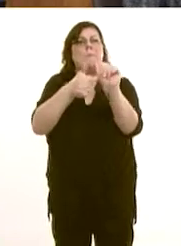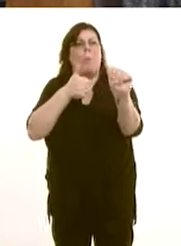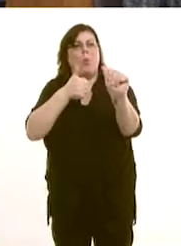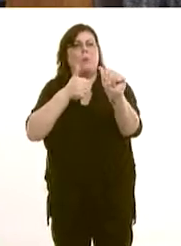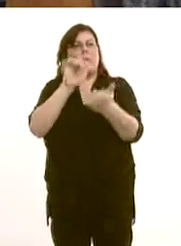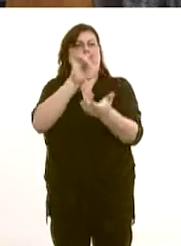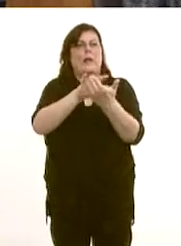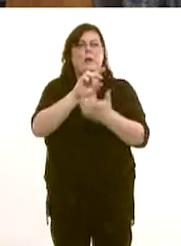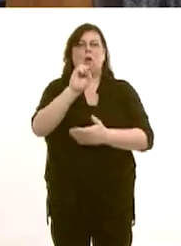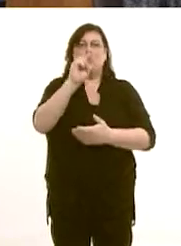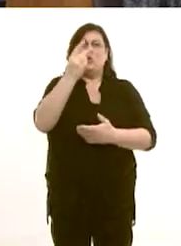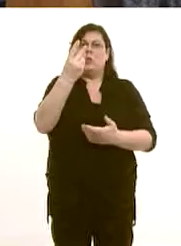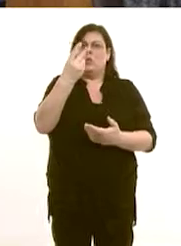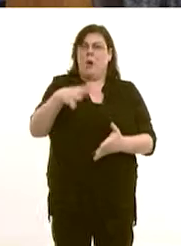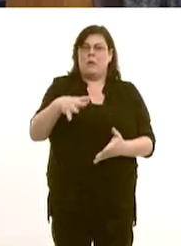important development for the town itself.